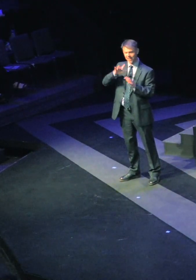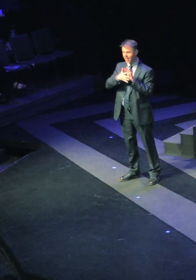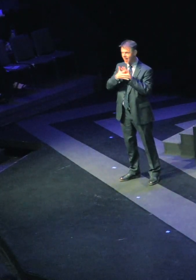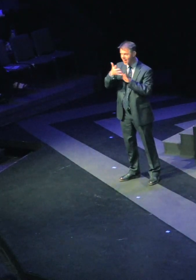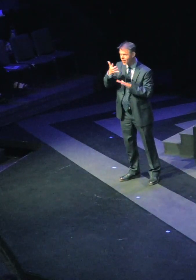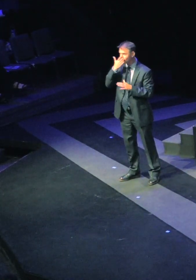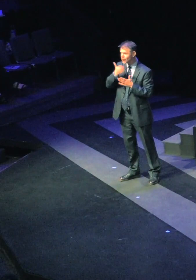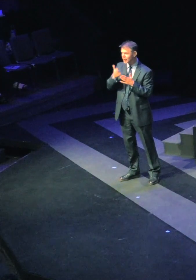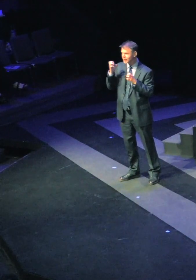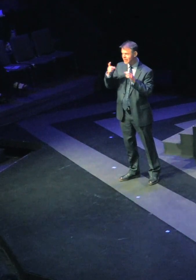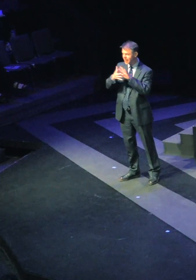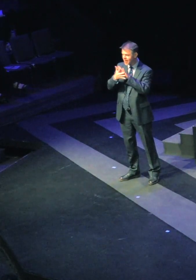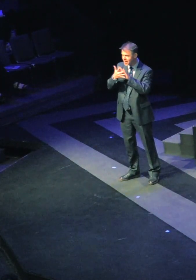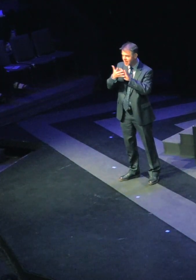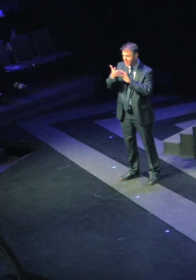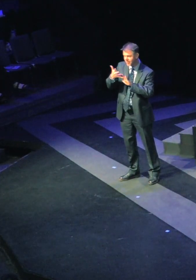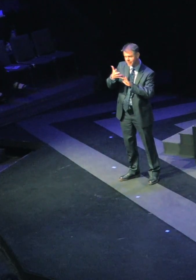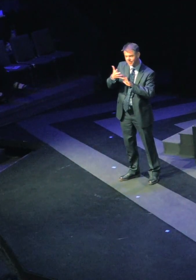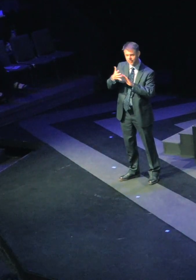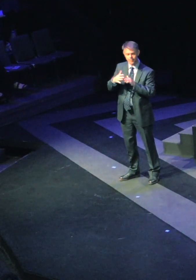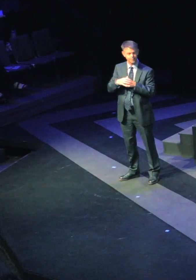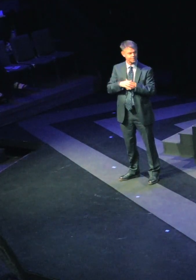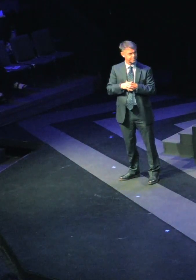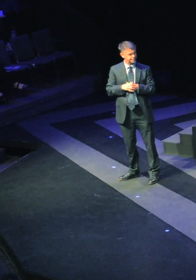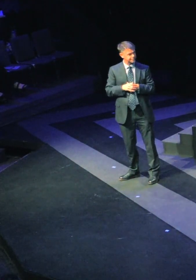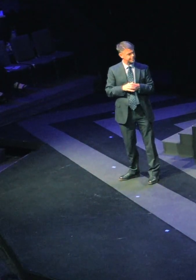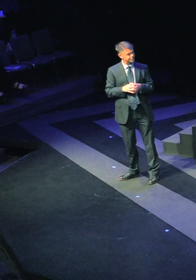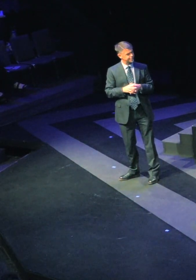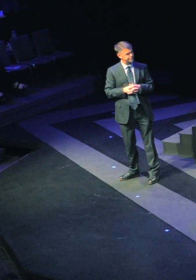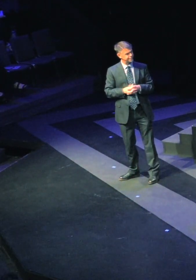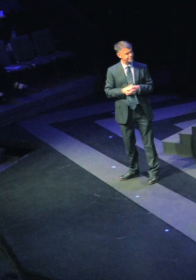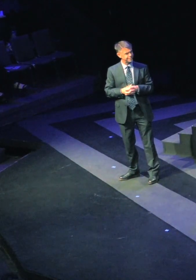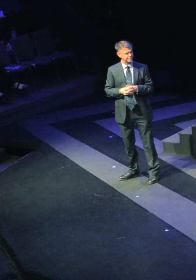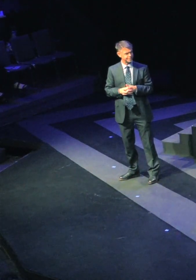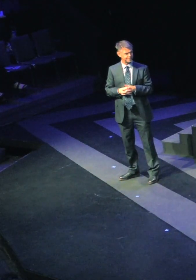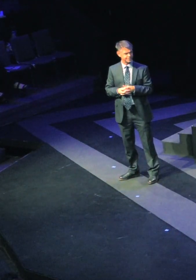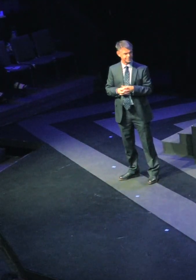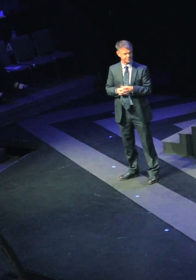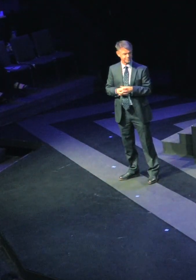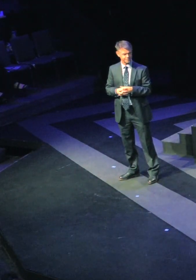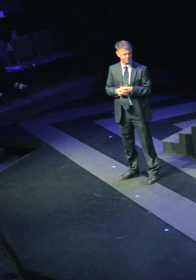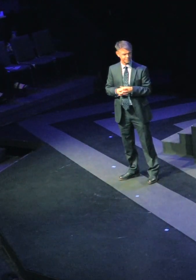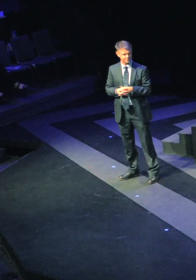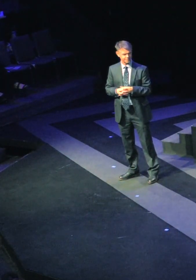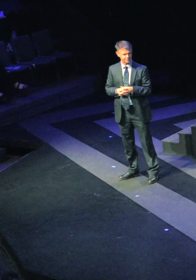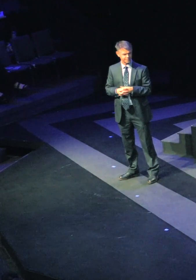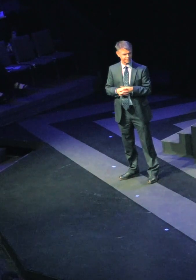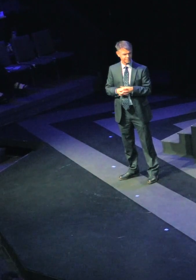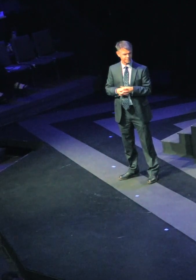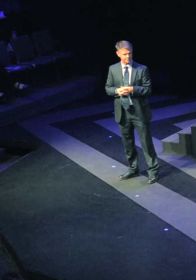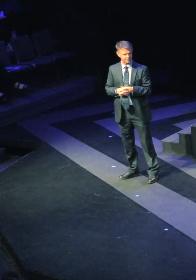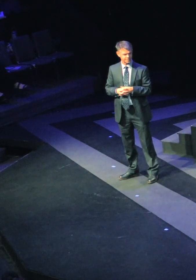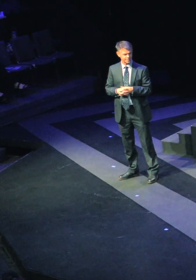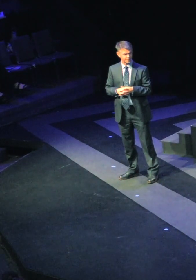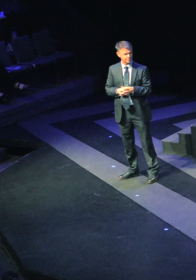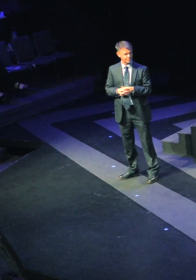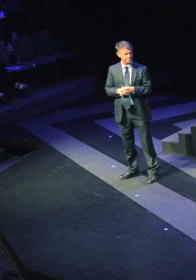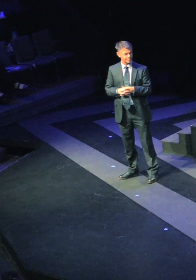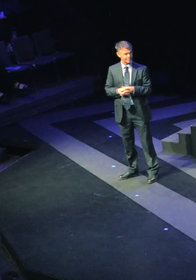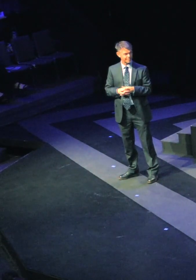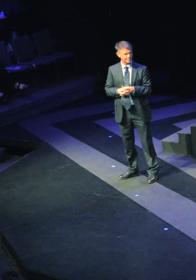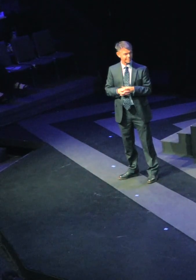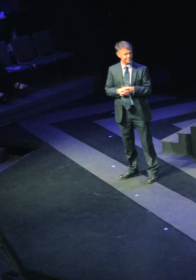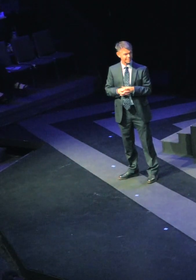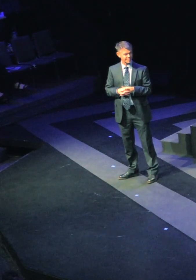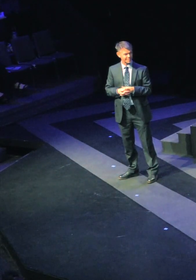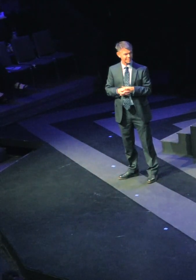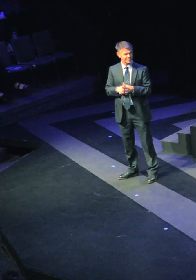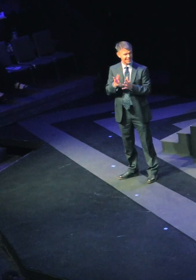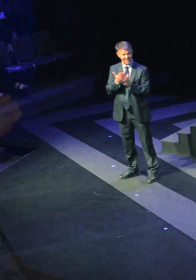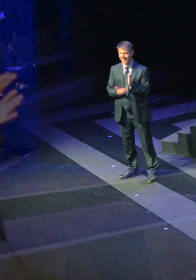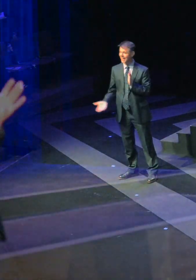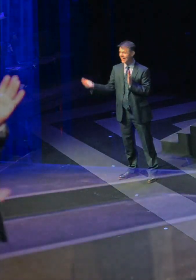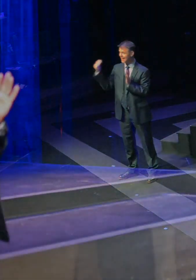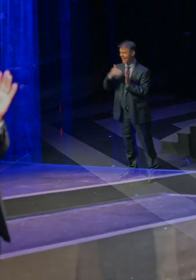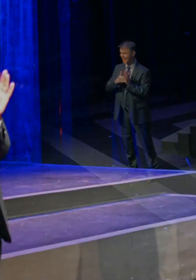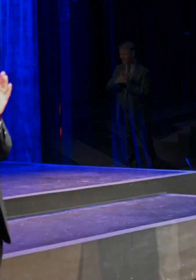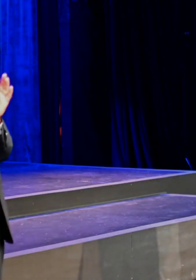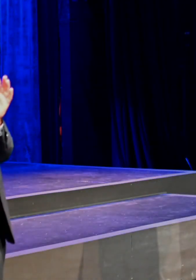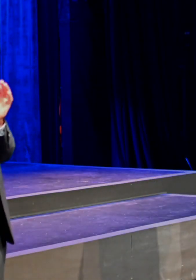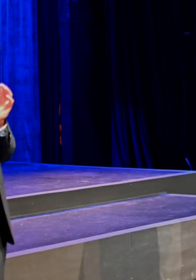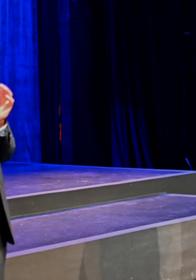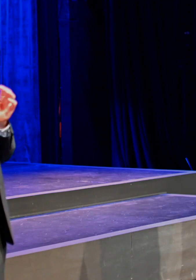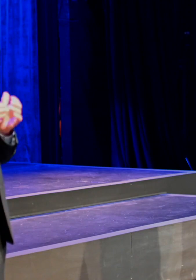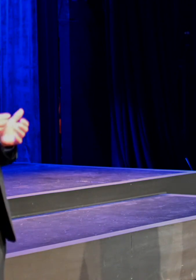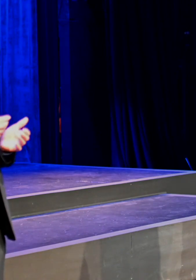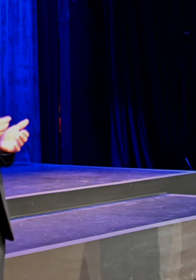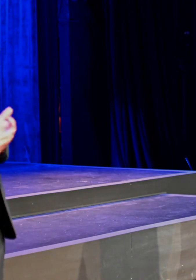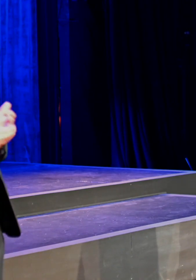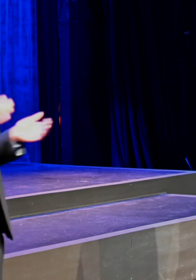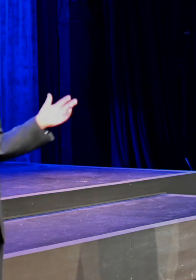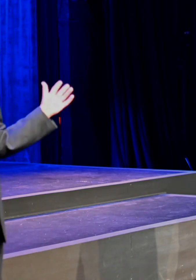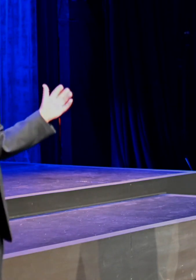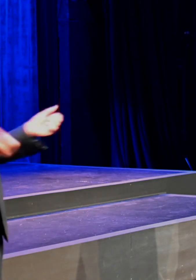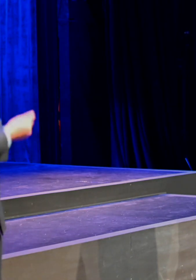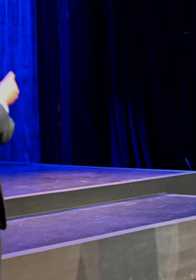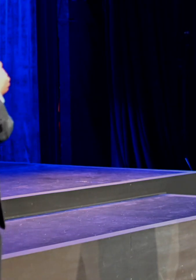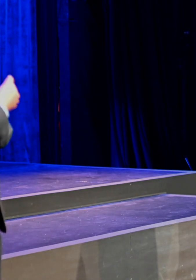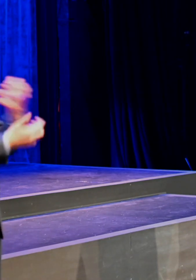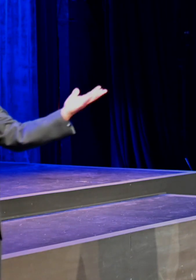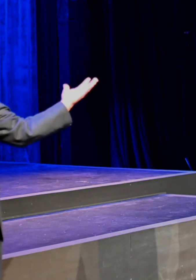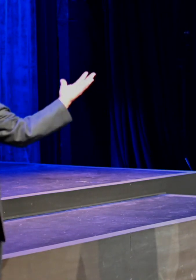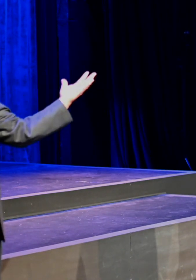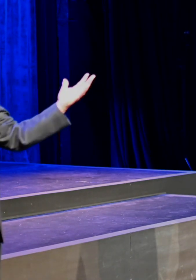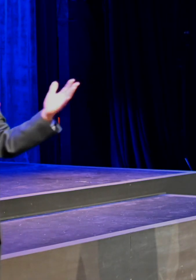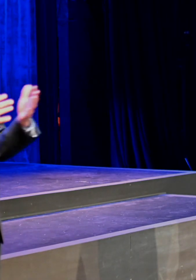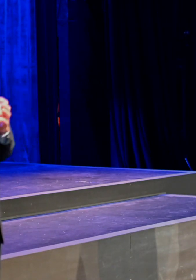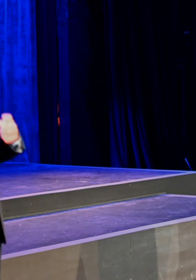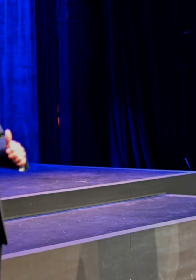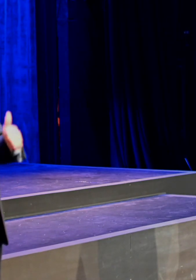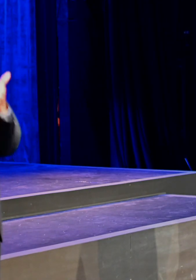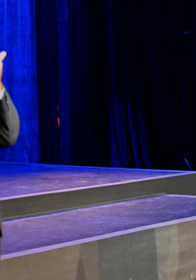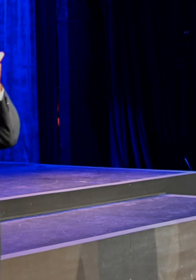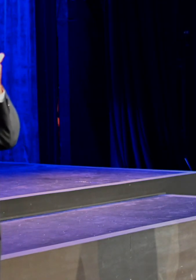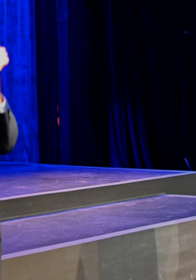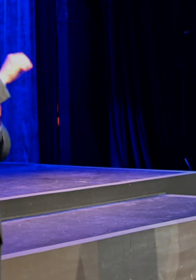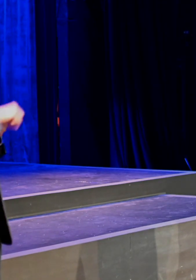world. But again in spite of it all I was over able to overcome the challenges and the barriers